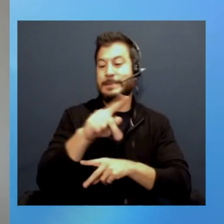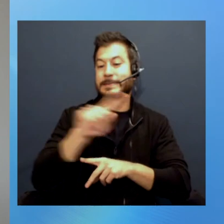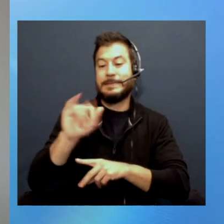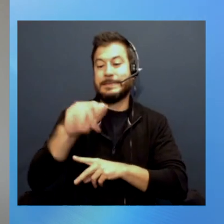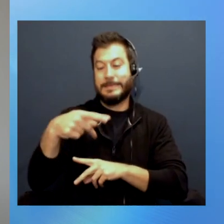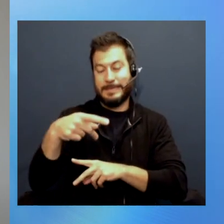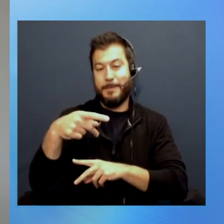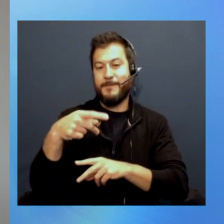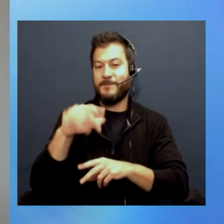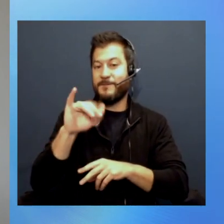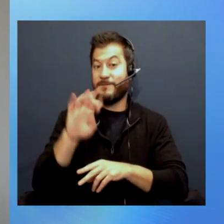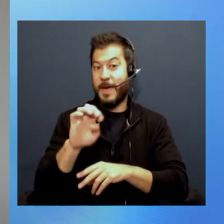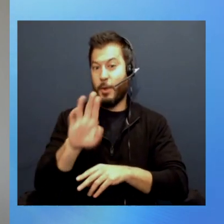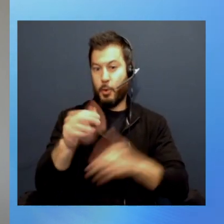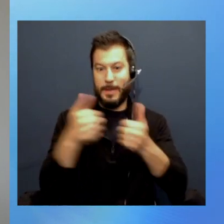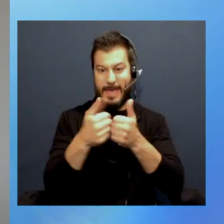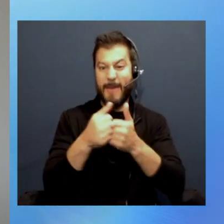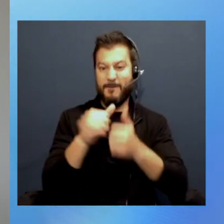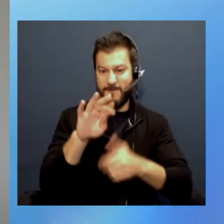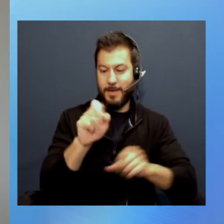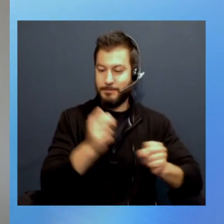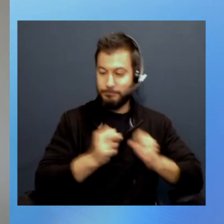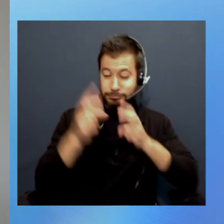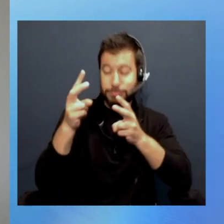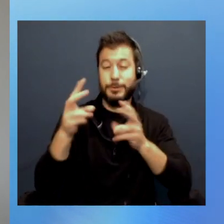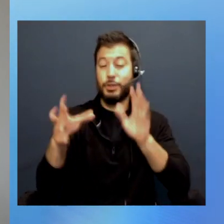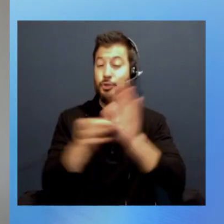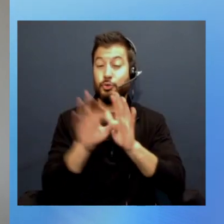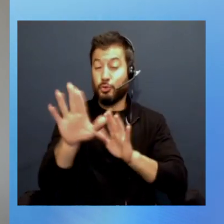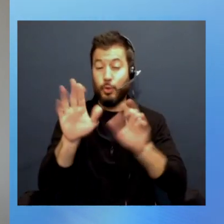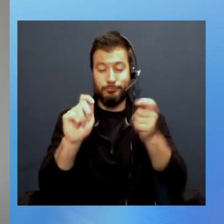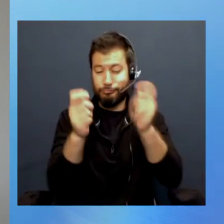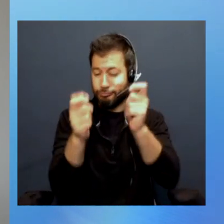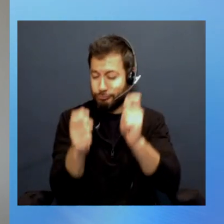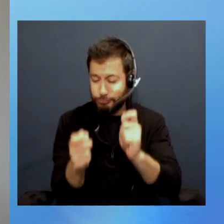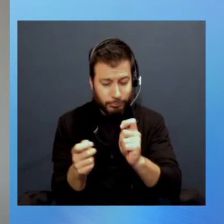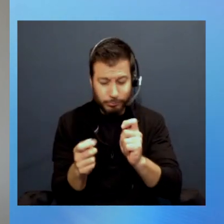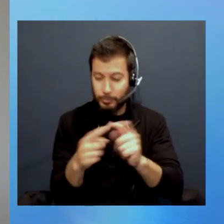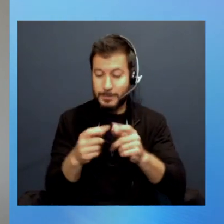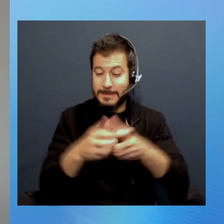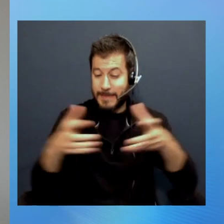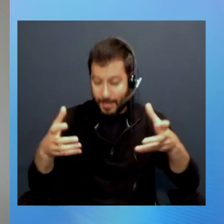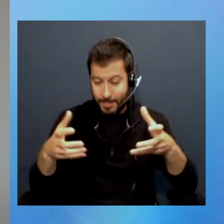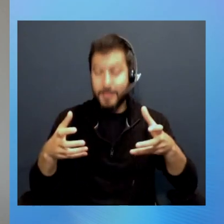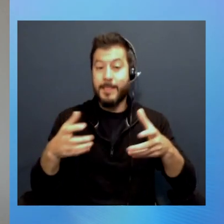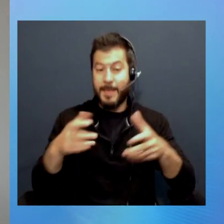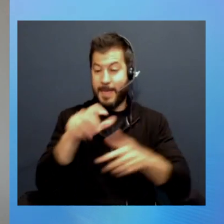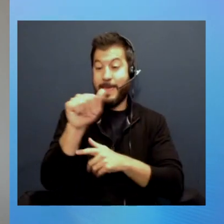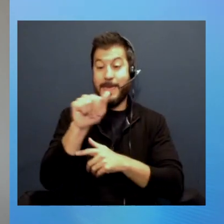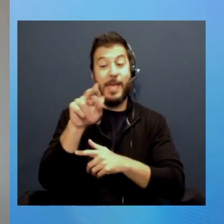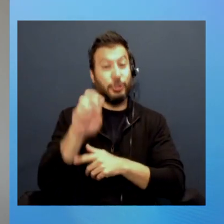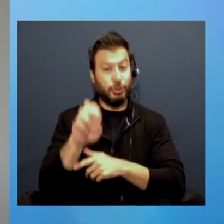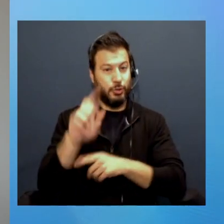a zip file of your UE for game or app via the Marketplace, choose your customizations to desired scale,